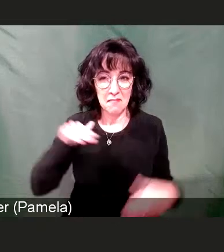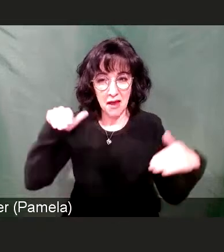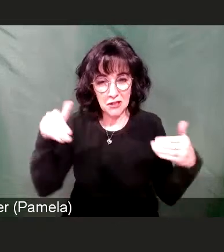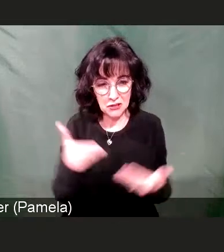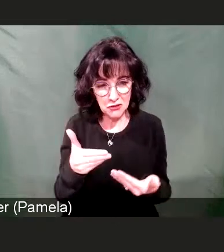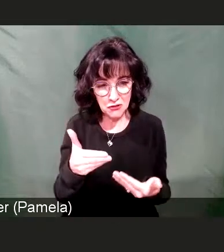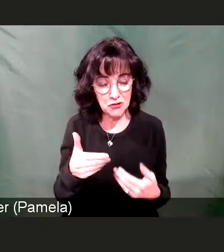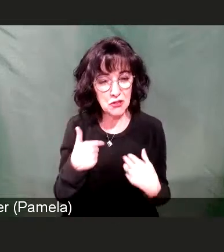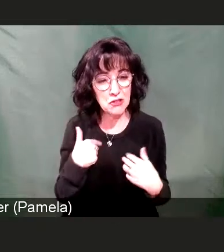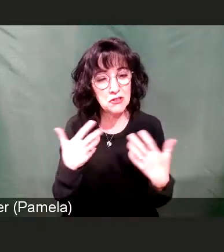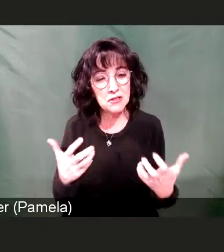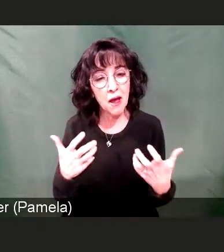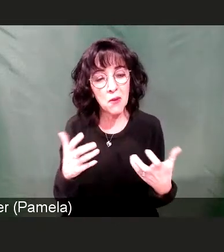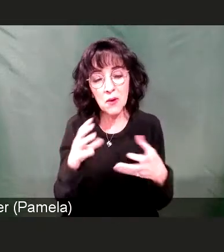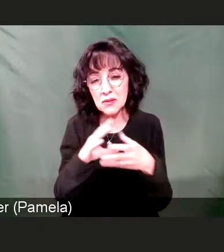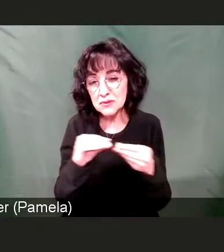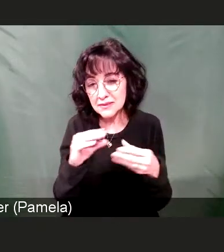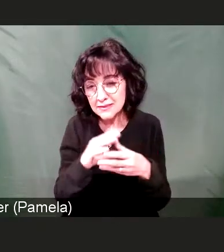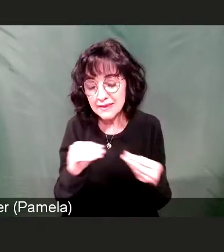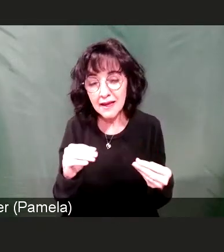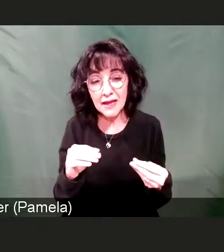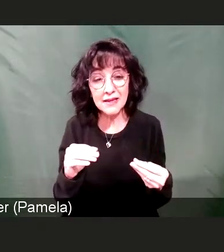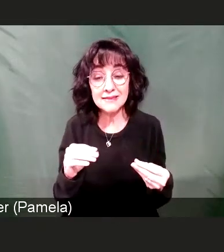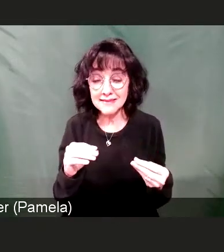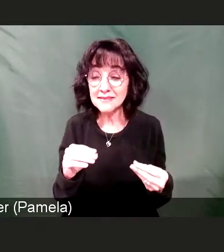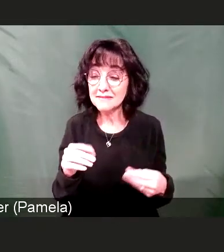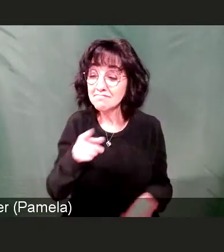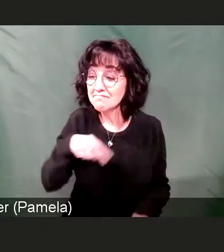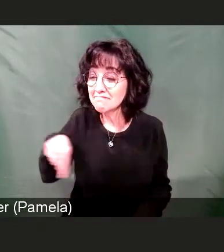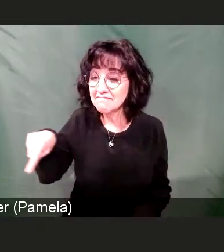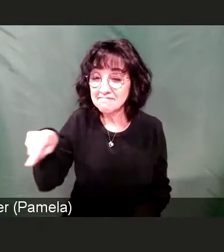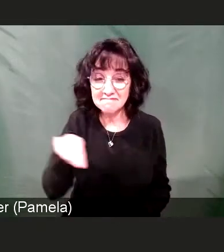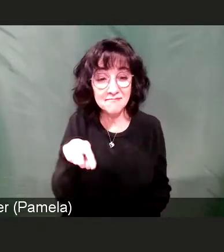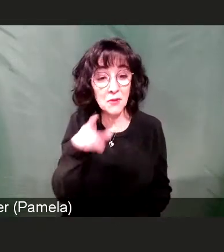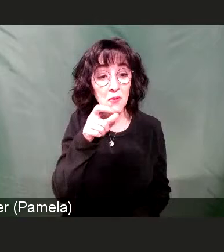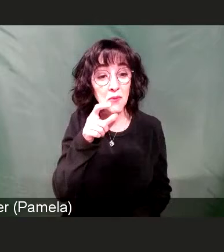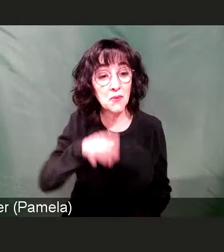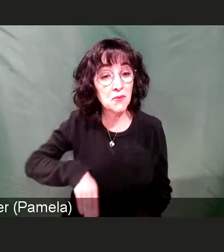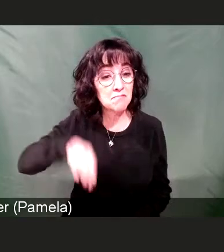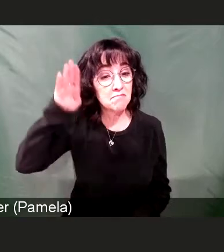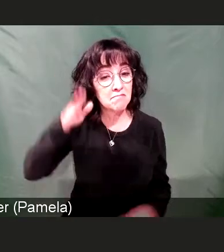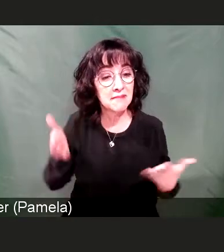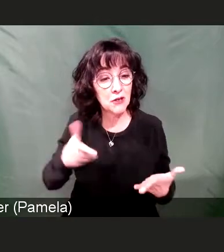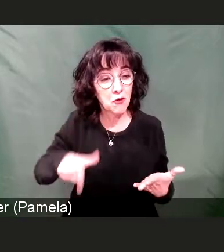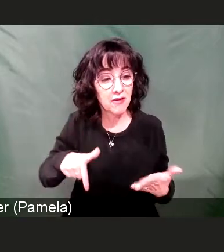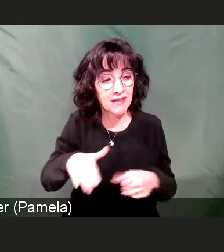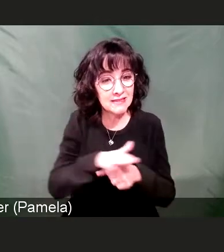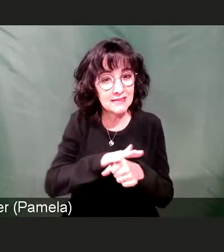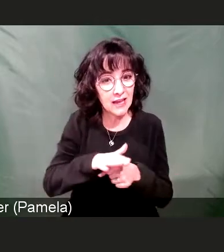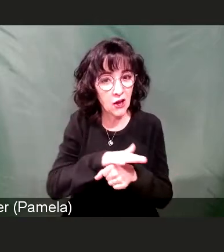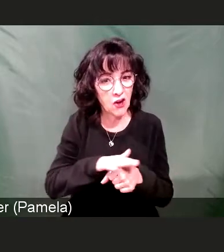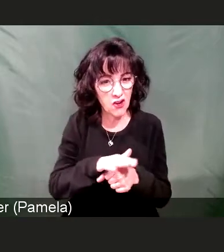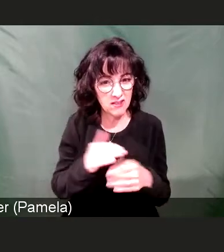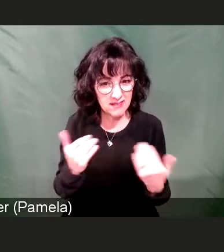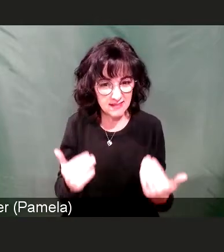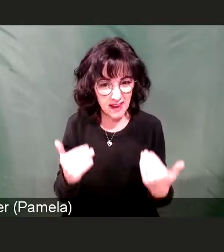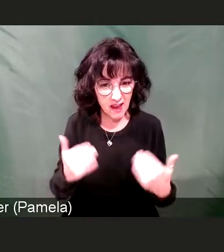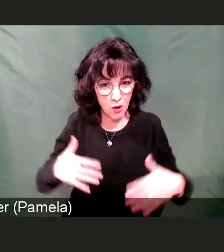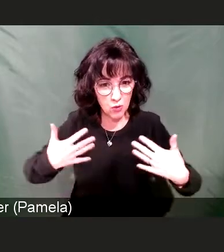that for those of us who grew up in this area such as I did, how amazing it is that we are bringing all those services